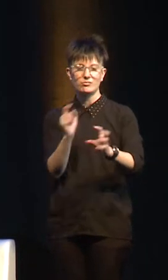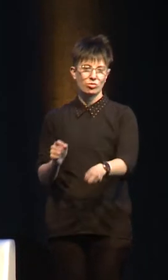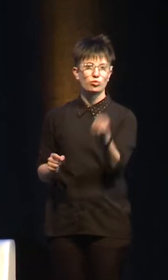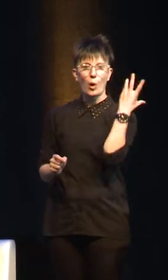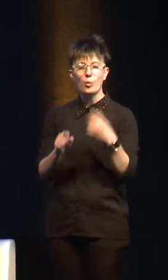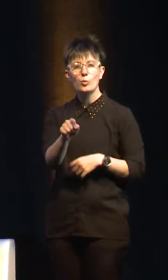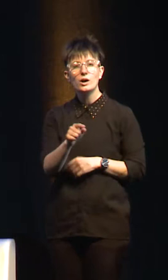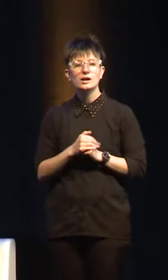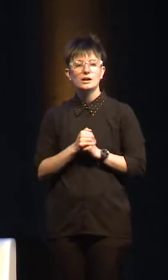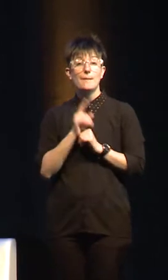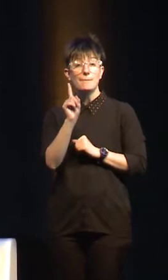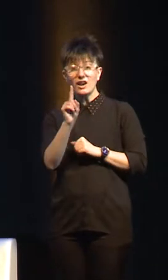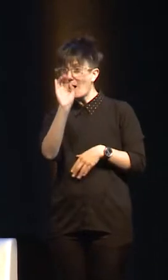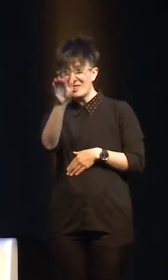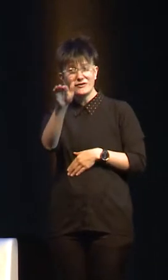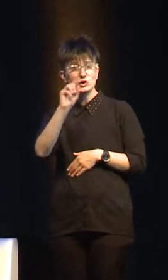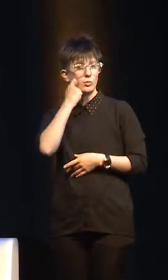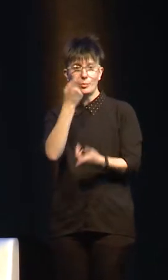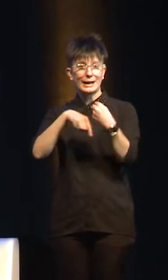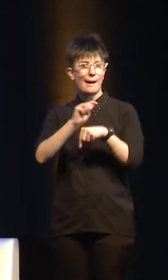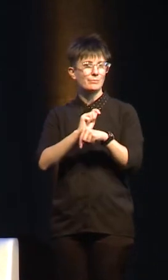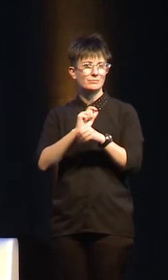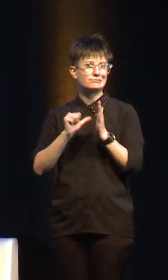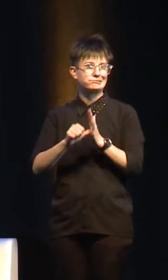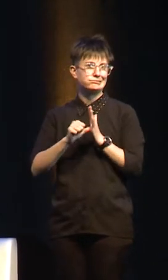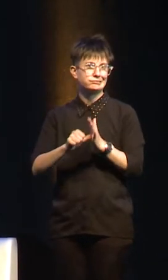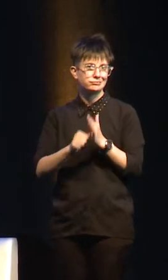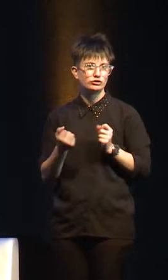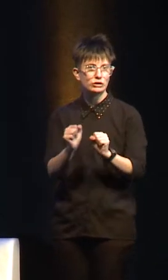today. I mean they're already harder today than they should be because we didn't get